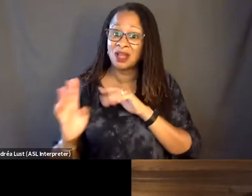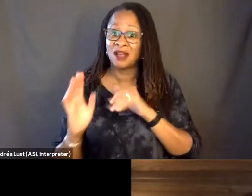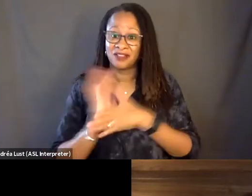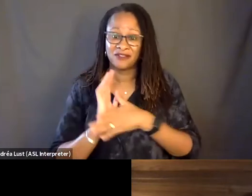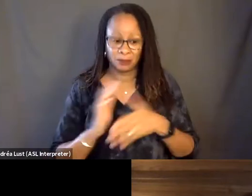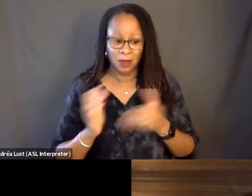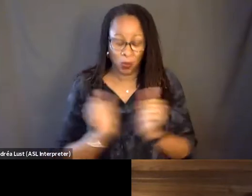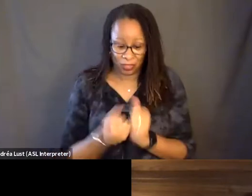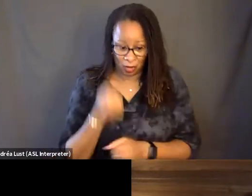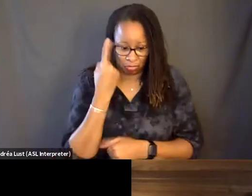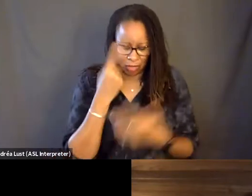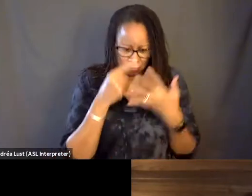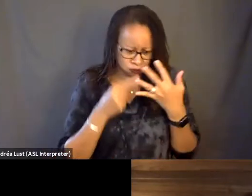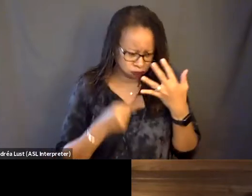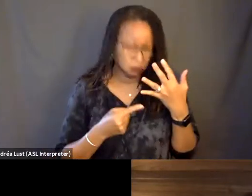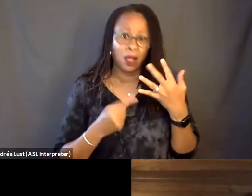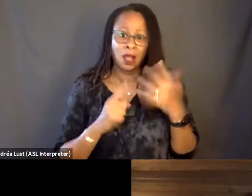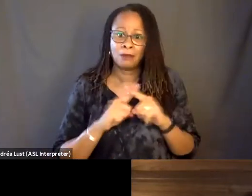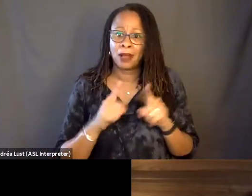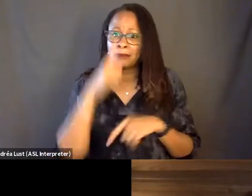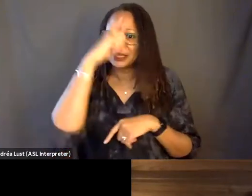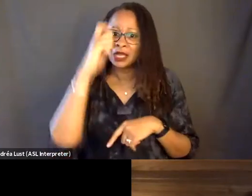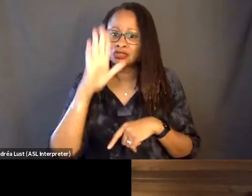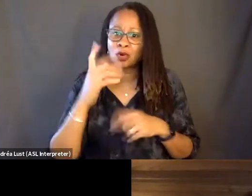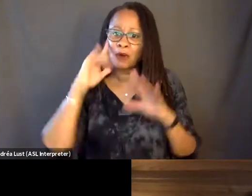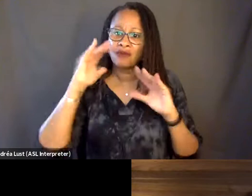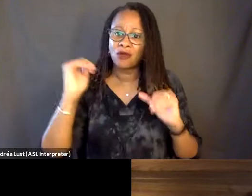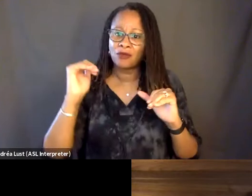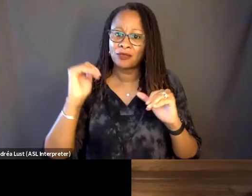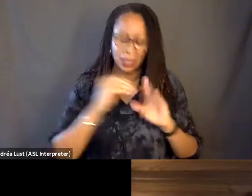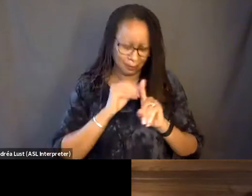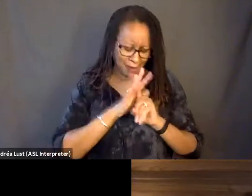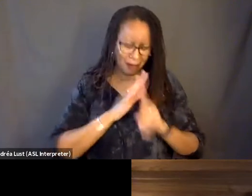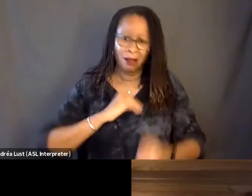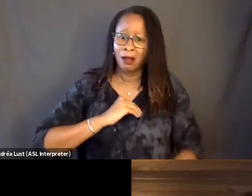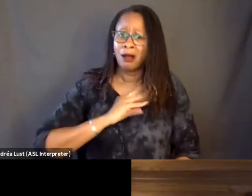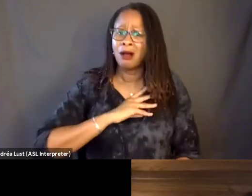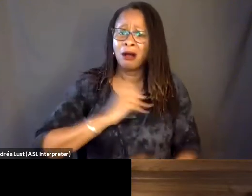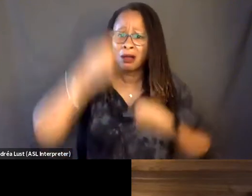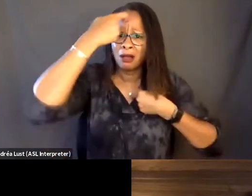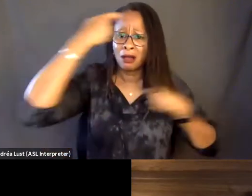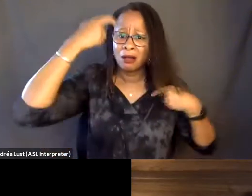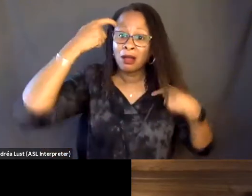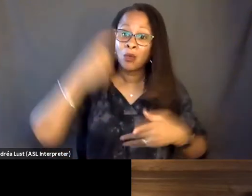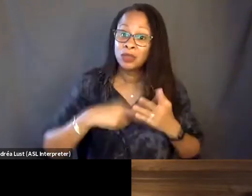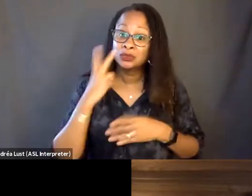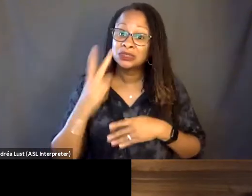of what's happened, but because you're hopefully impacted by what you've seen in the film, that you want to do something.